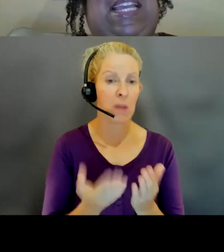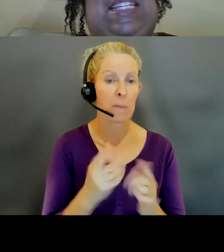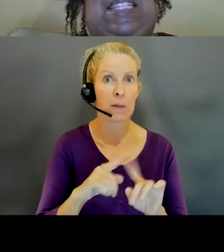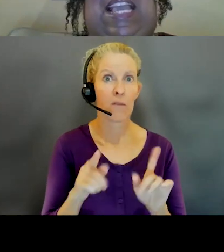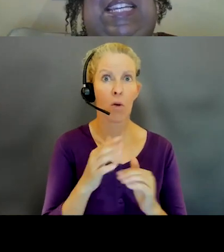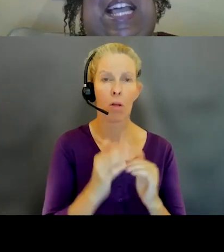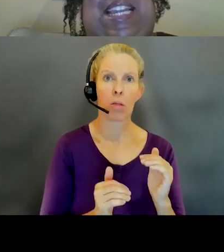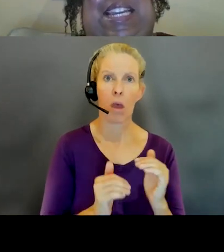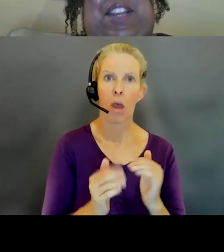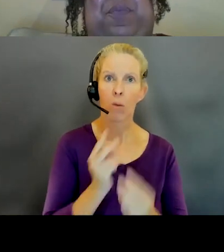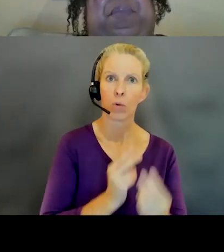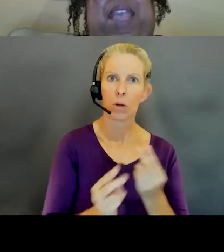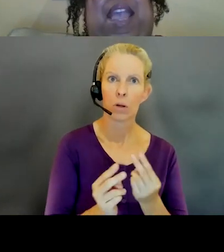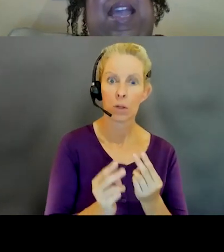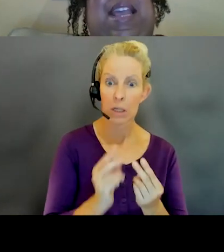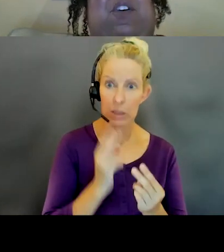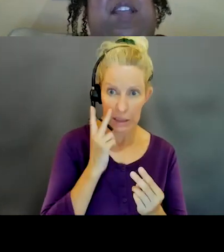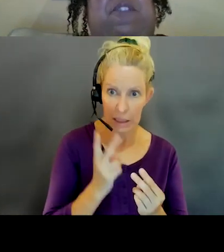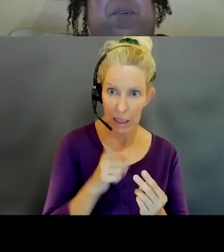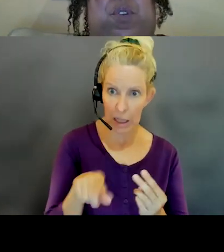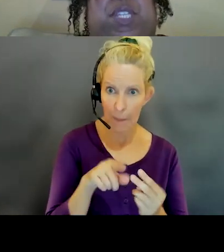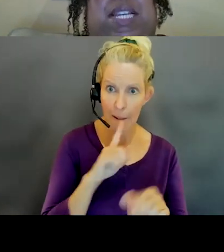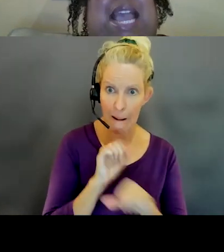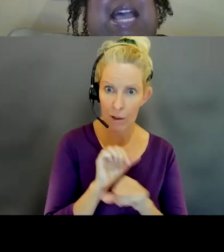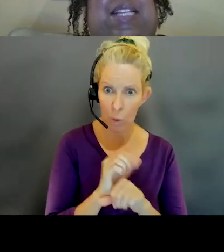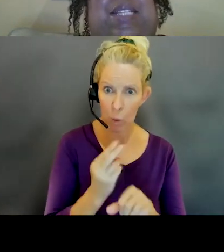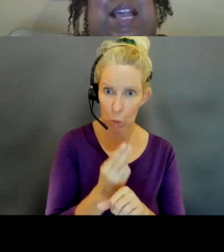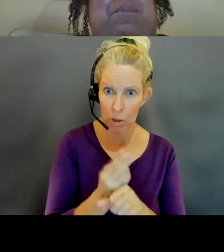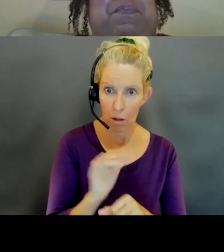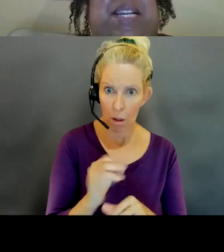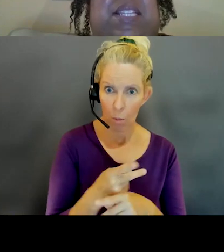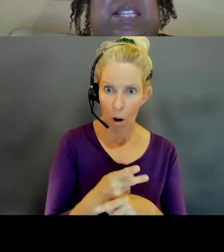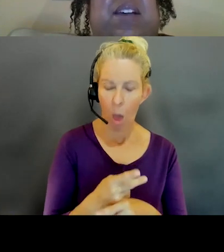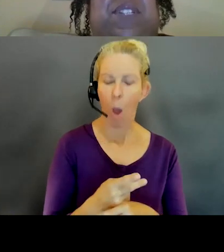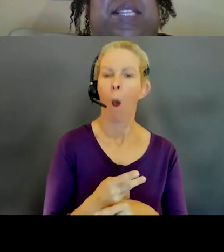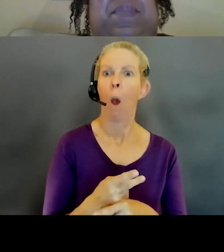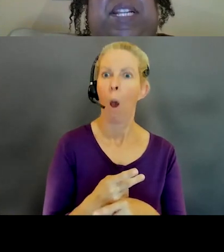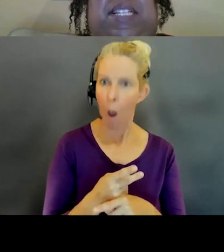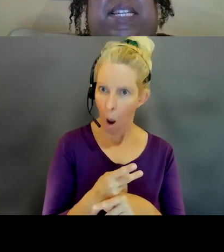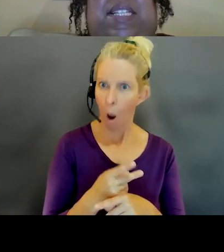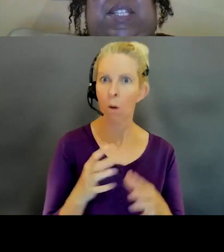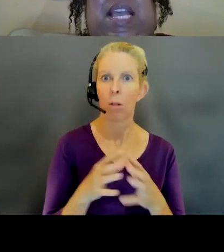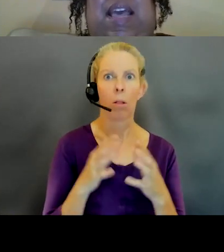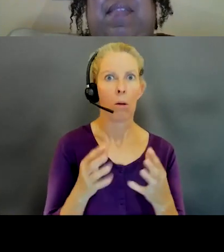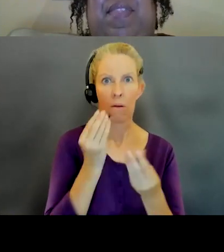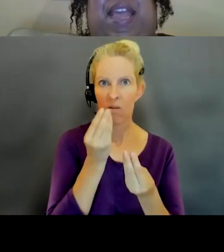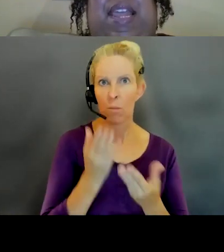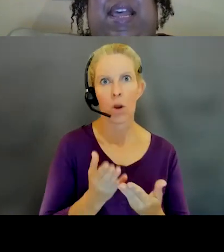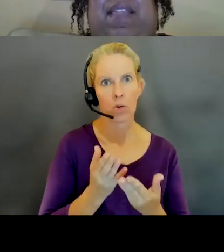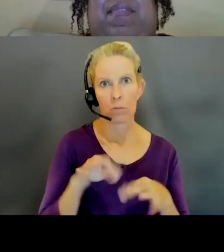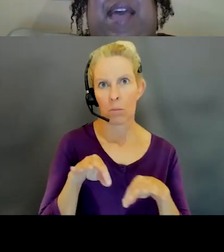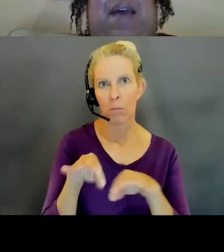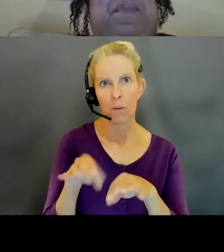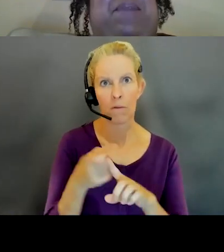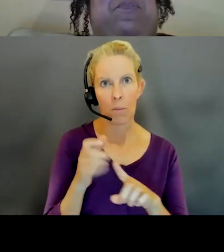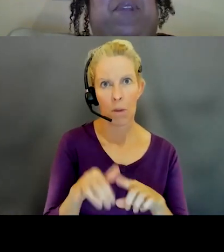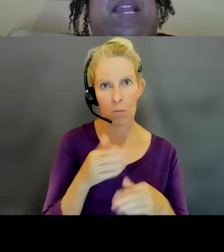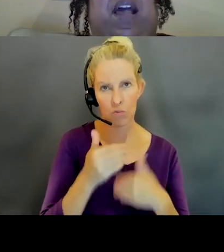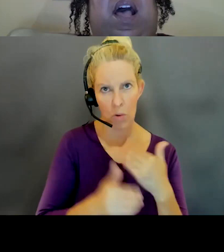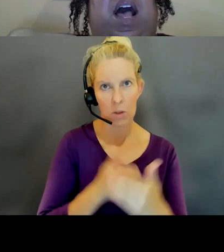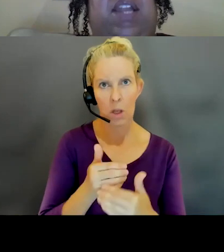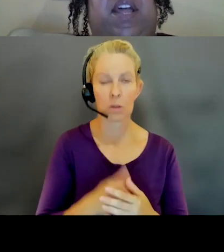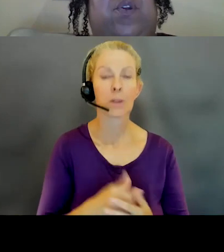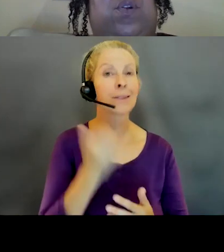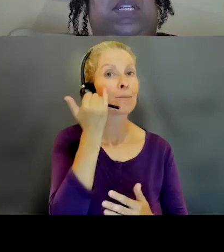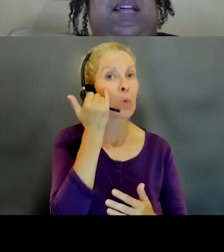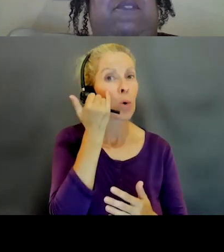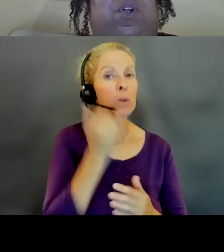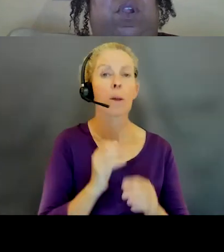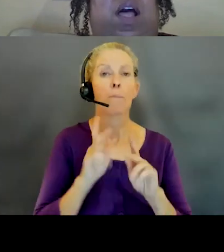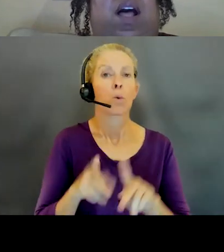is enlightening. Now, if a person has a mix of disabilities, then that may bring another level